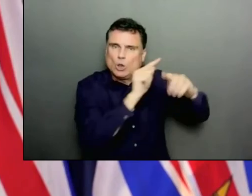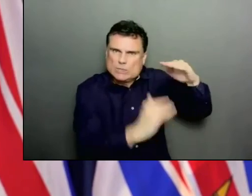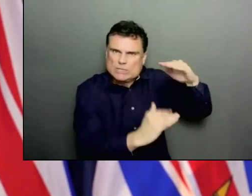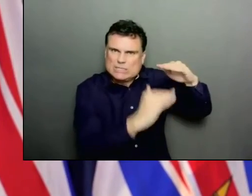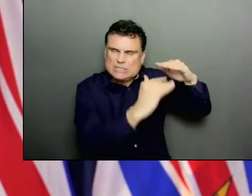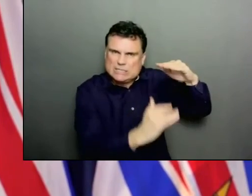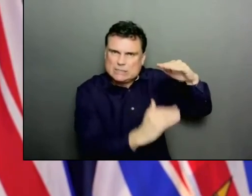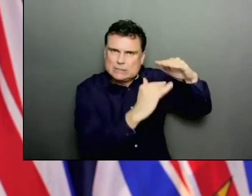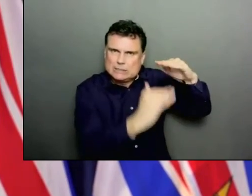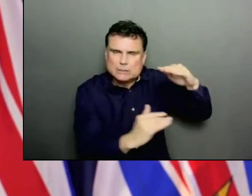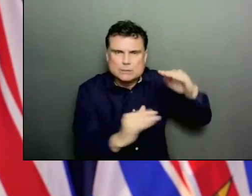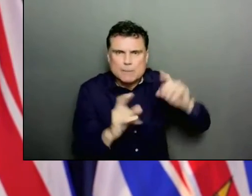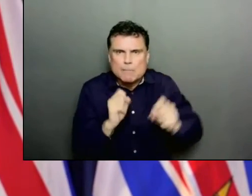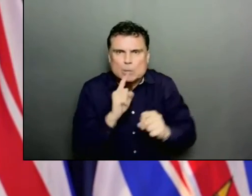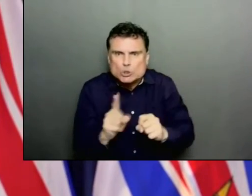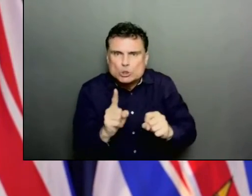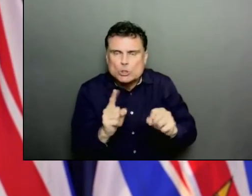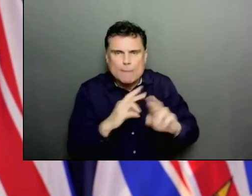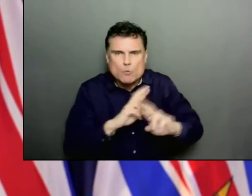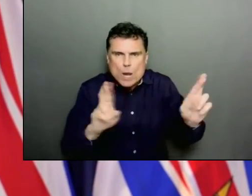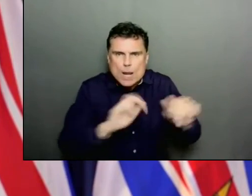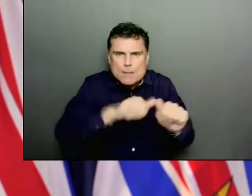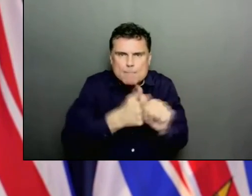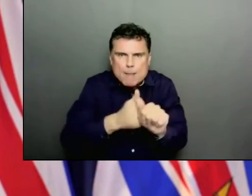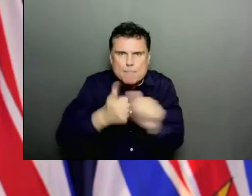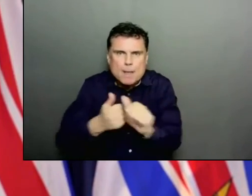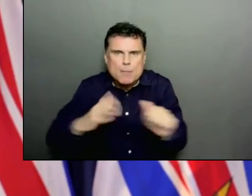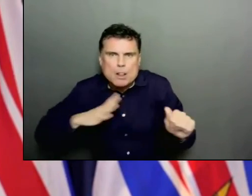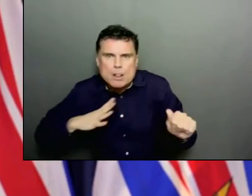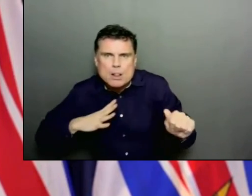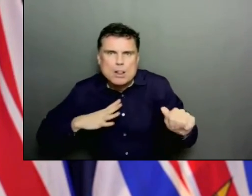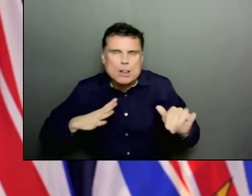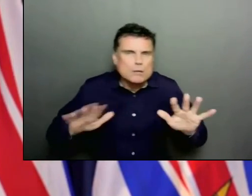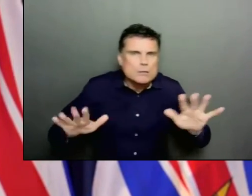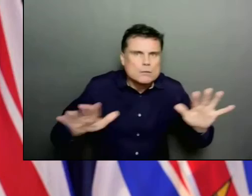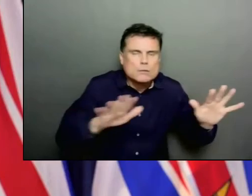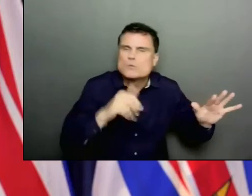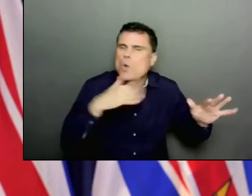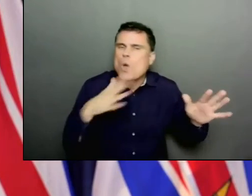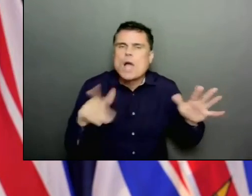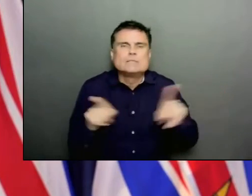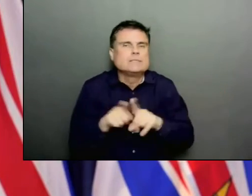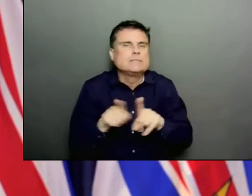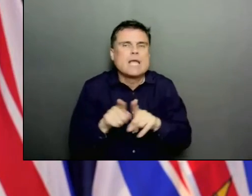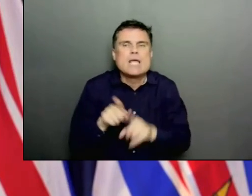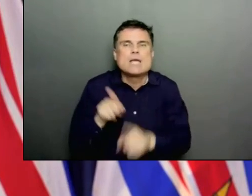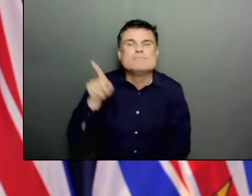As of December 22, last night, our